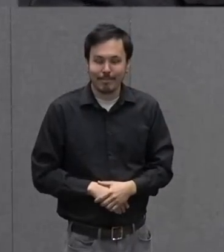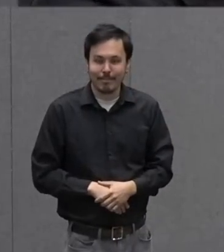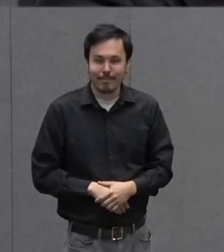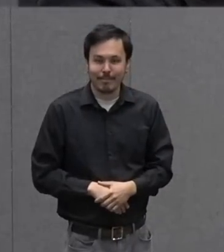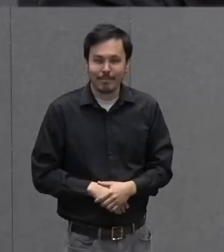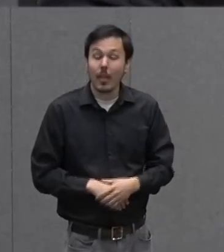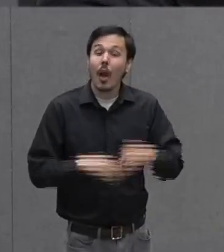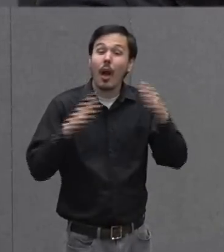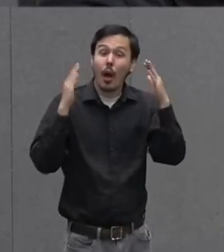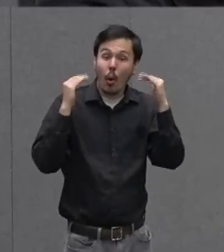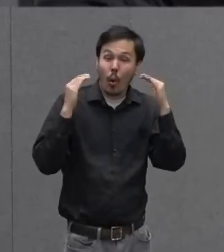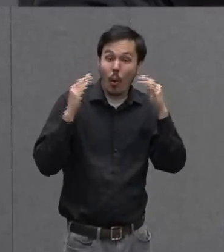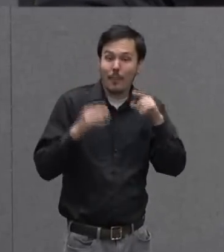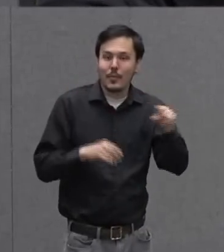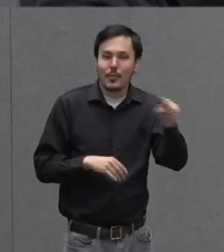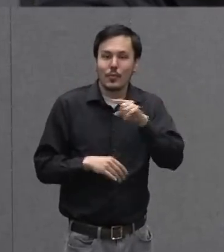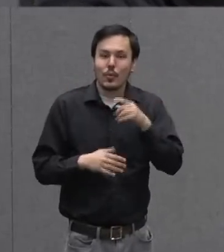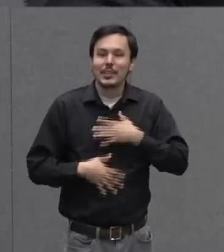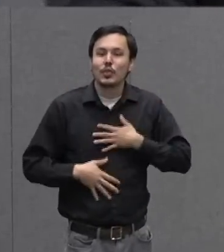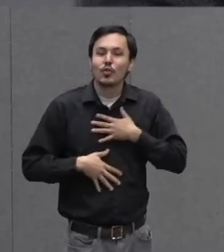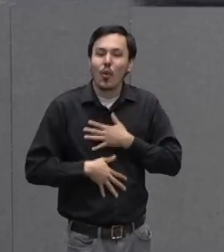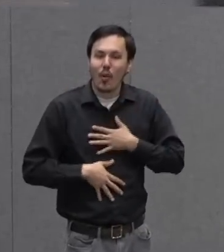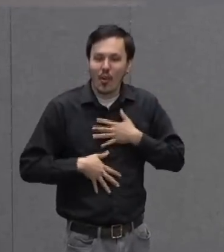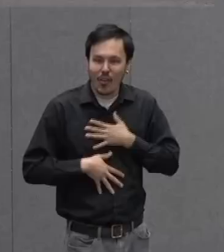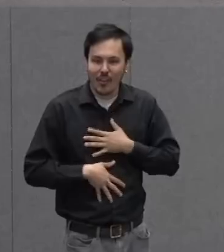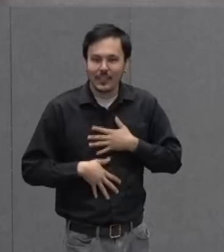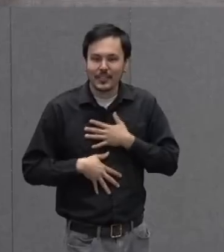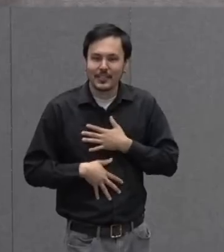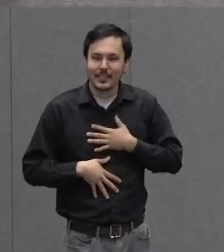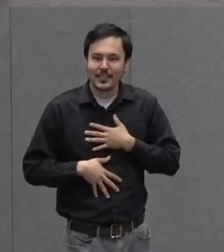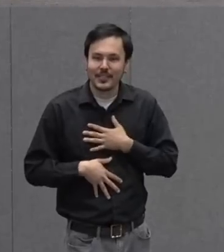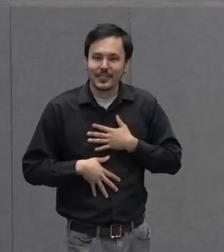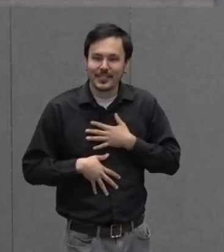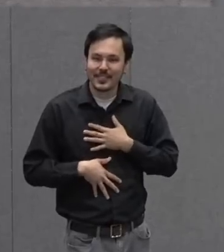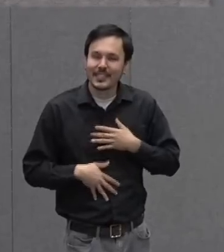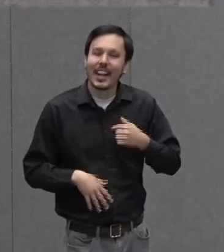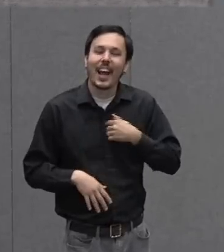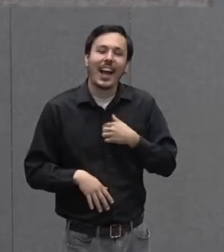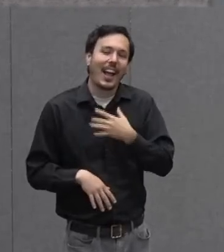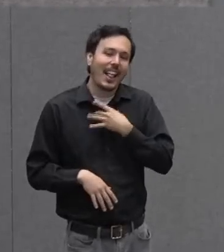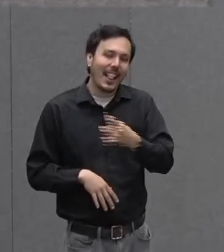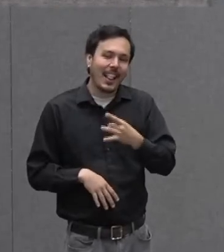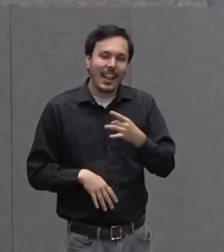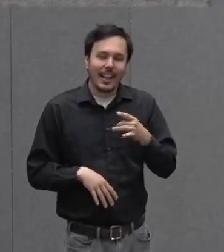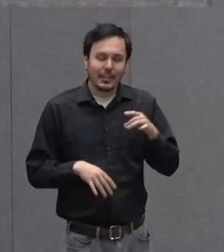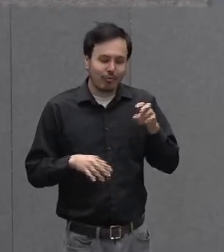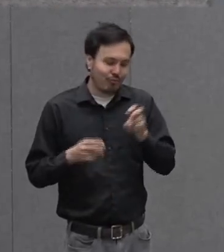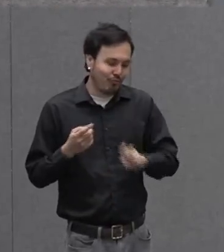I hope you enjoyed that book. I enjoyed adventures with my nana when I was young